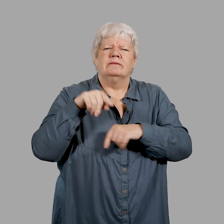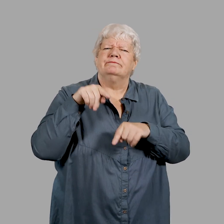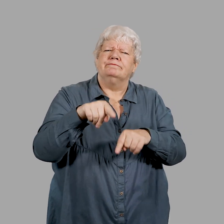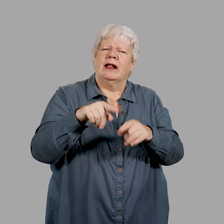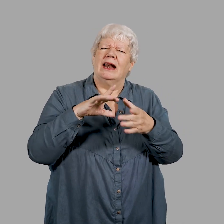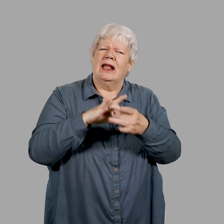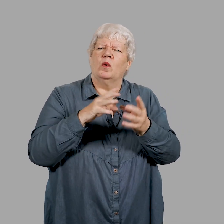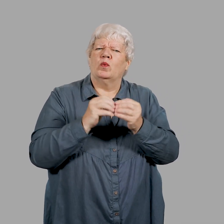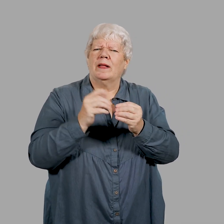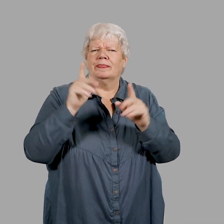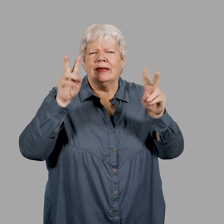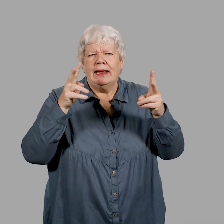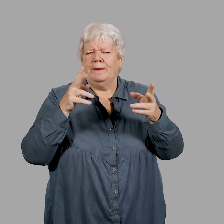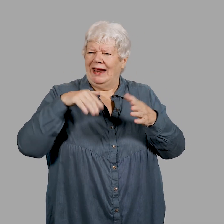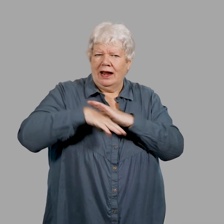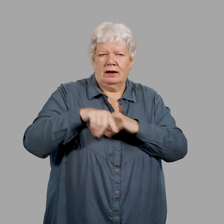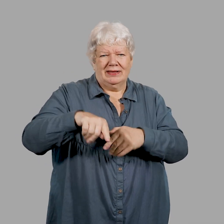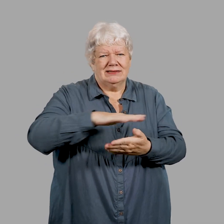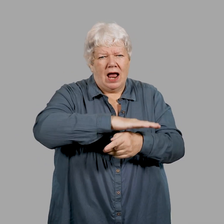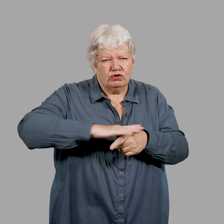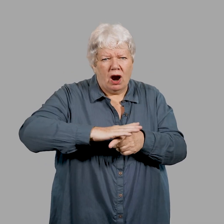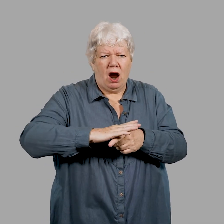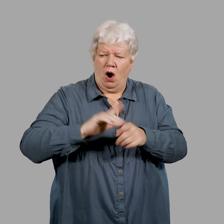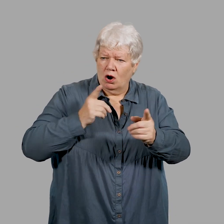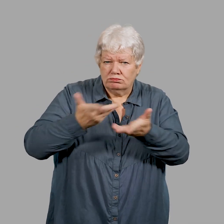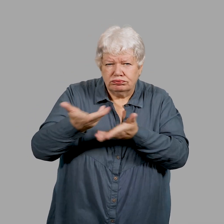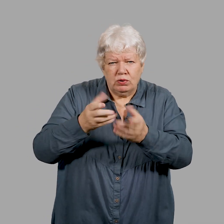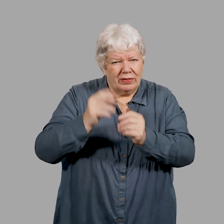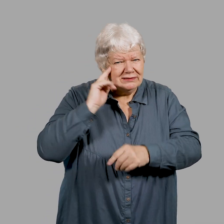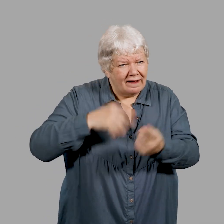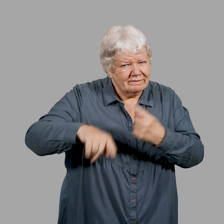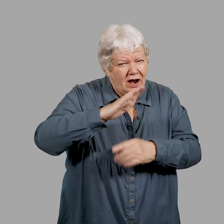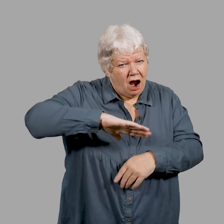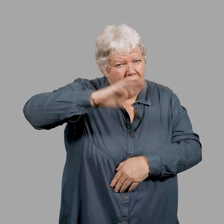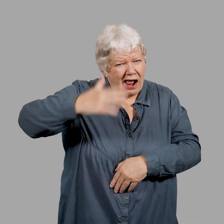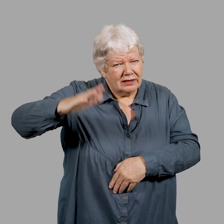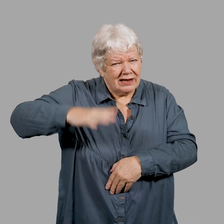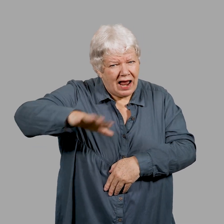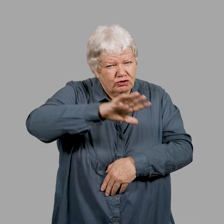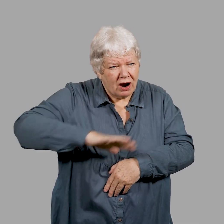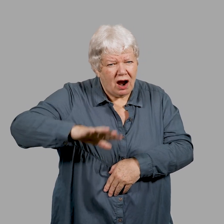informed by themes raised within the sector, and in consultation with the Deaf community in the Highland region.